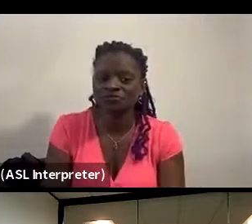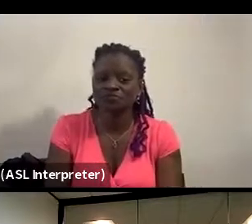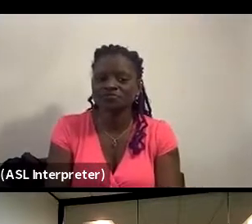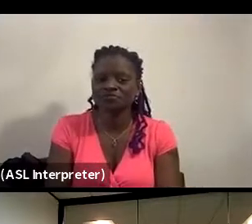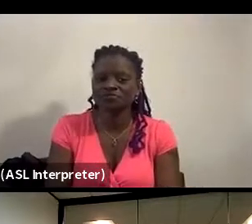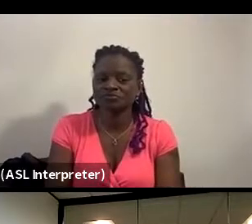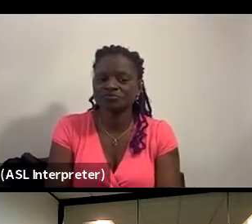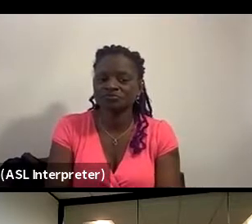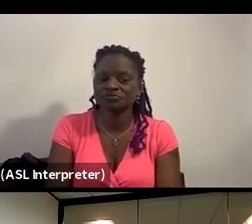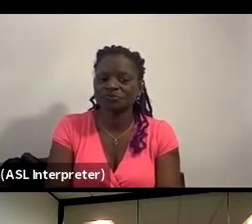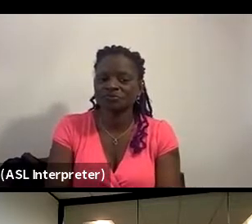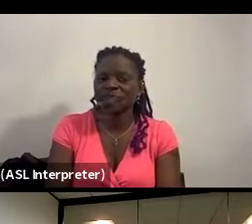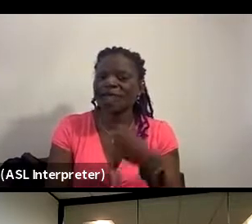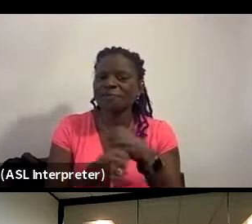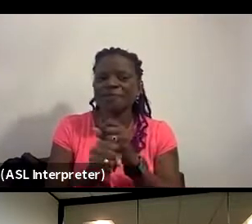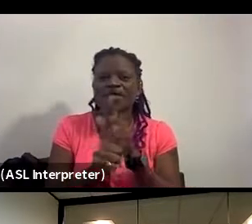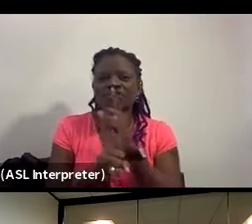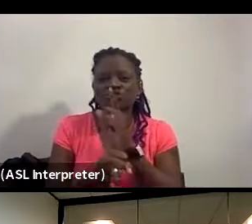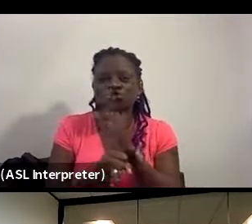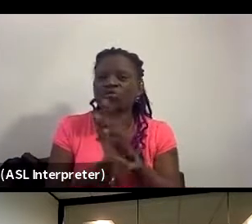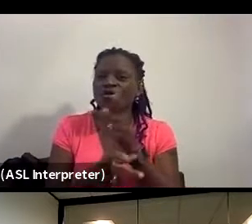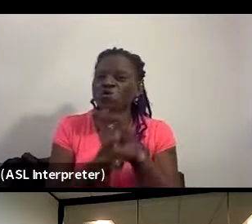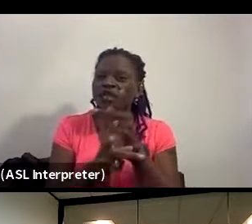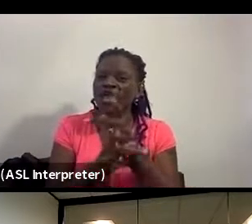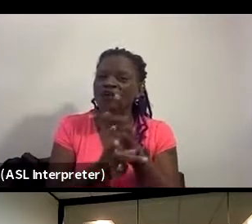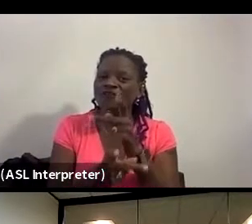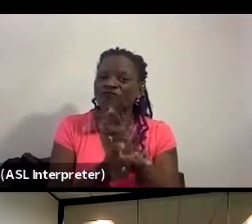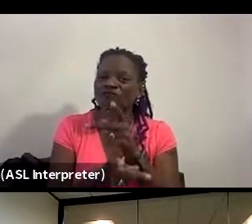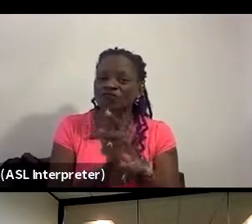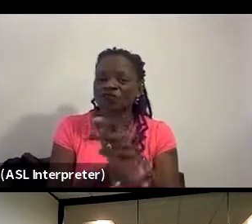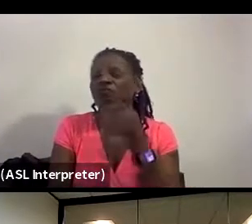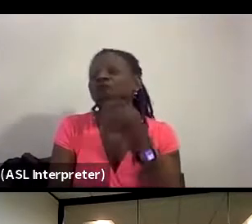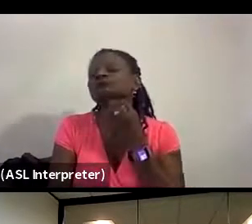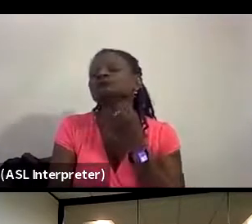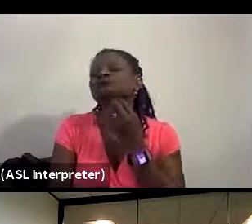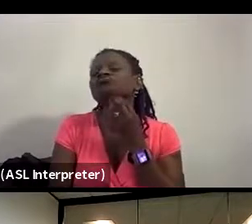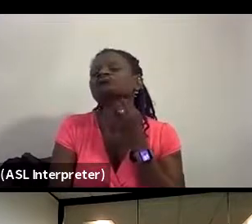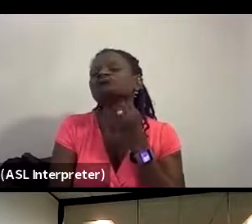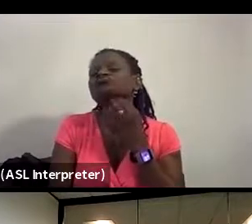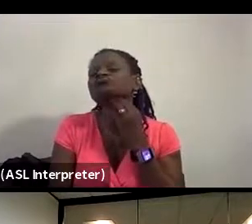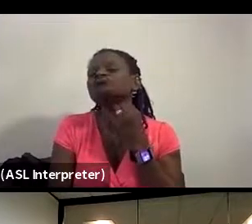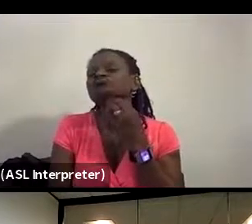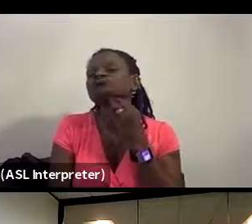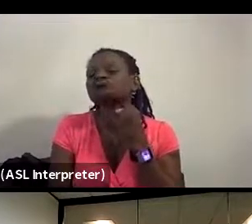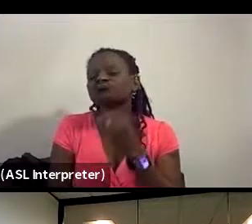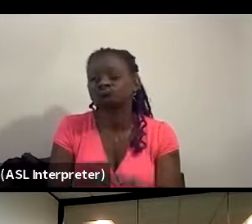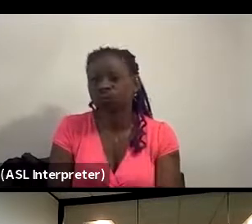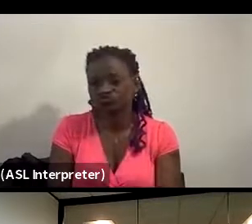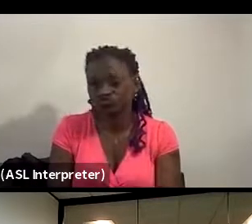that that our community continues on the path towards Towards Healing. Thank you, Dr. Sundari.